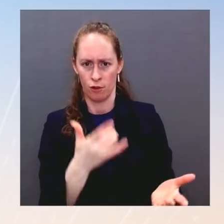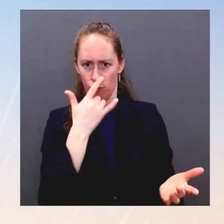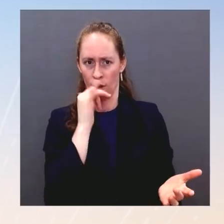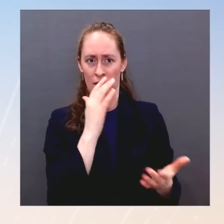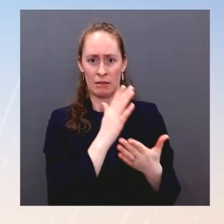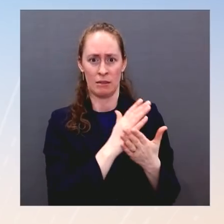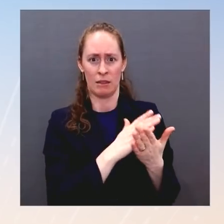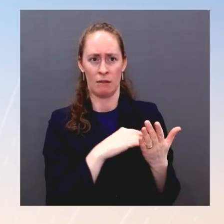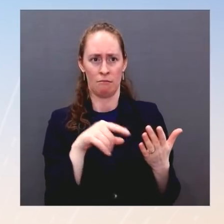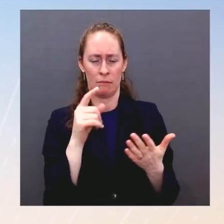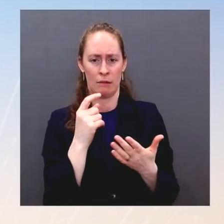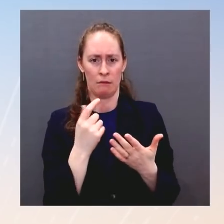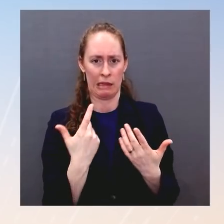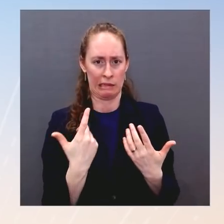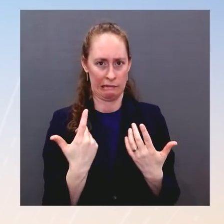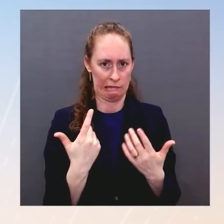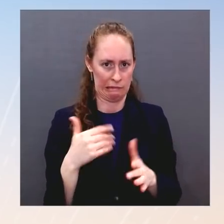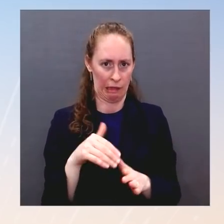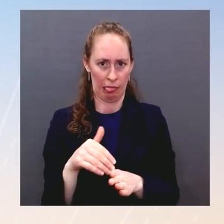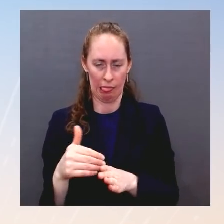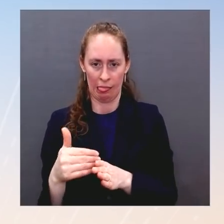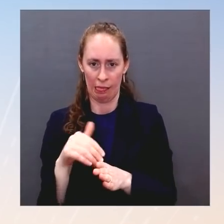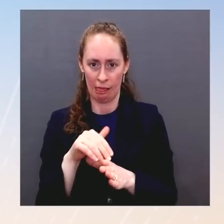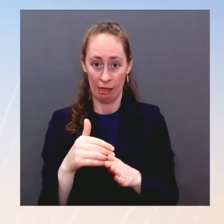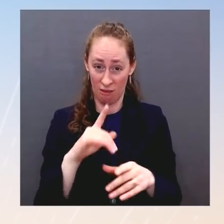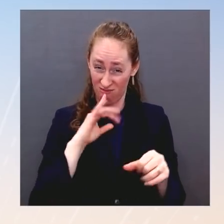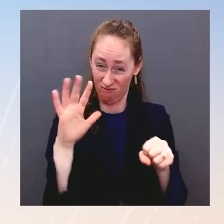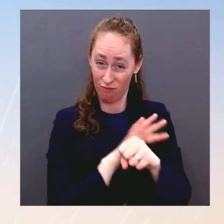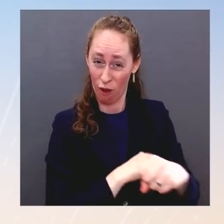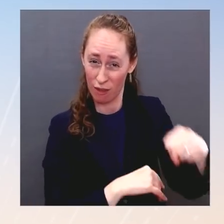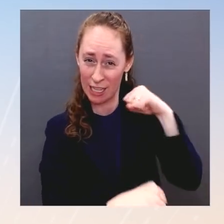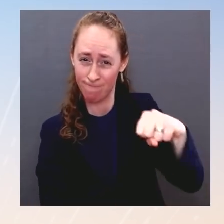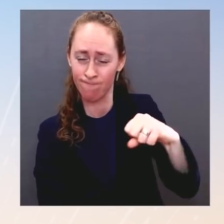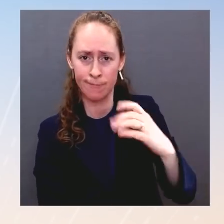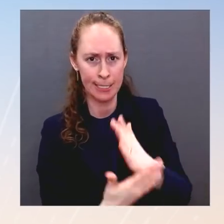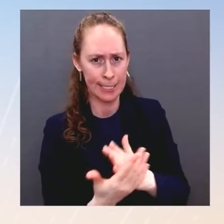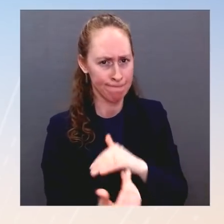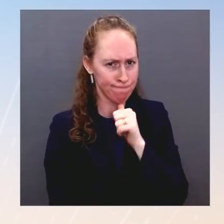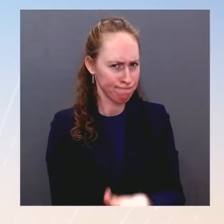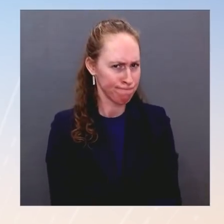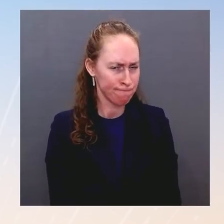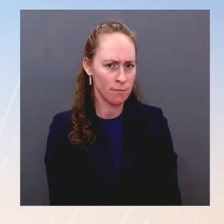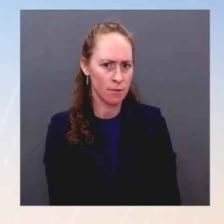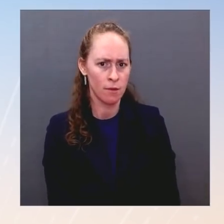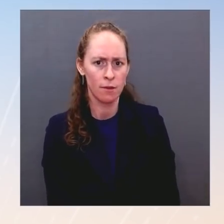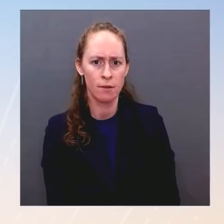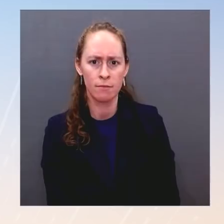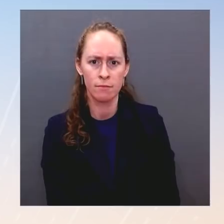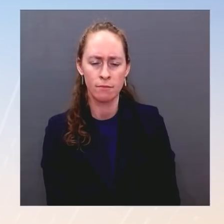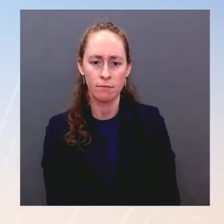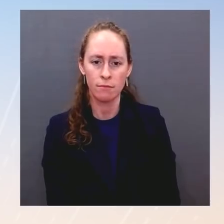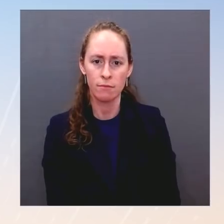but I wouldn't say the majority were. And we continue to engage with the Indians, with other ASEAN partners